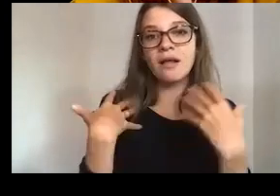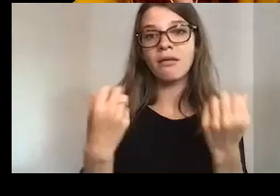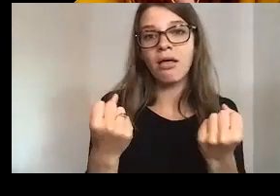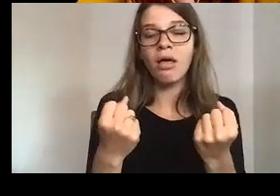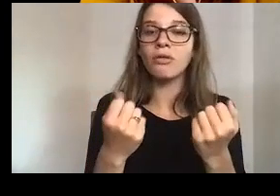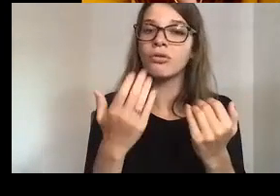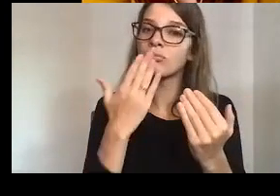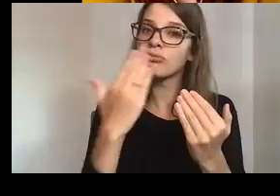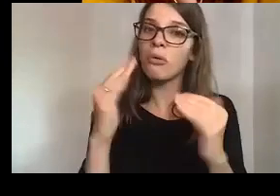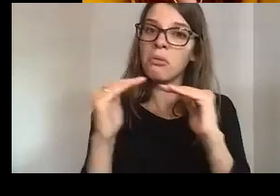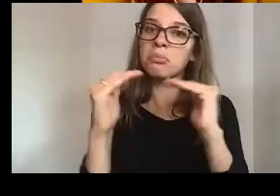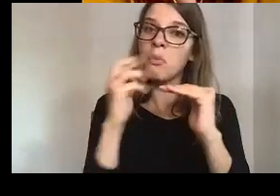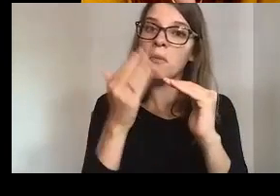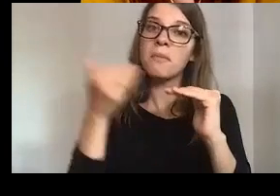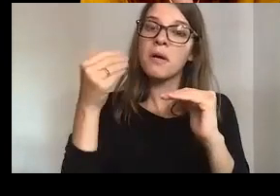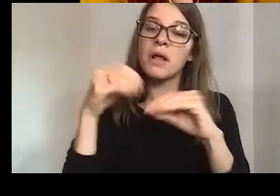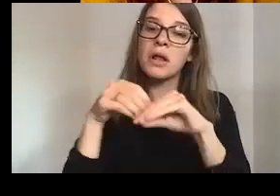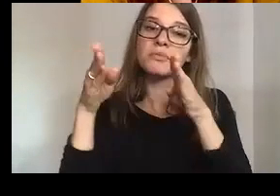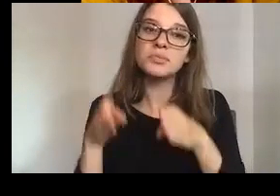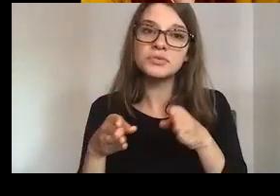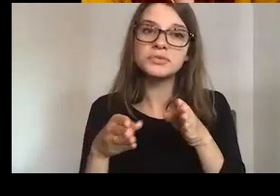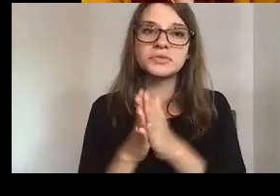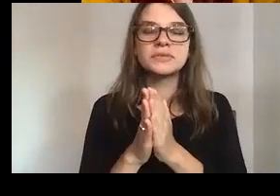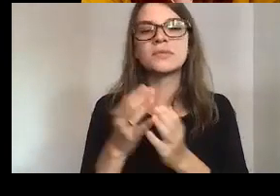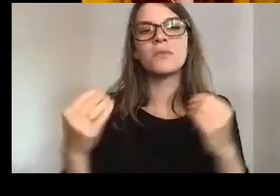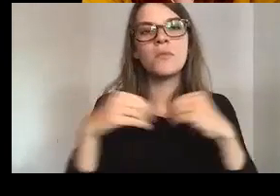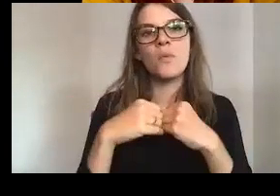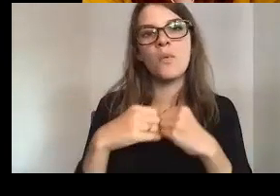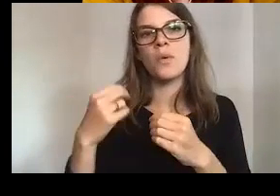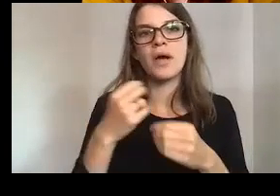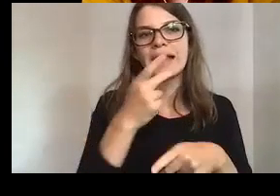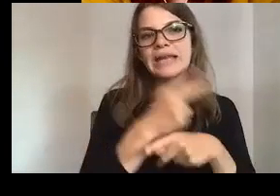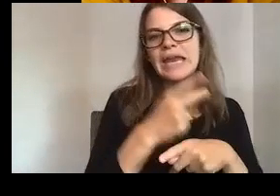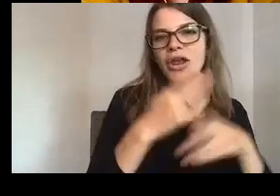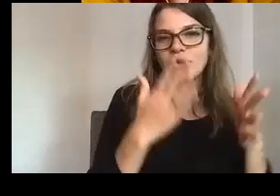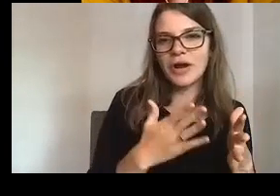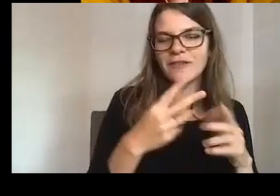again there was so some more caregivers maybe falling in that disagree or strongly disagree